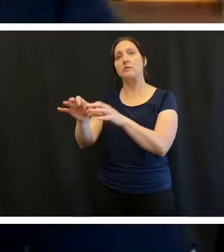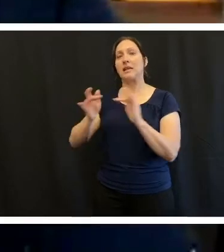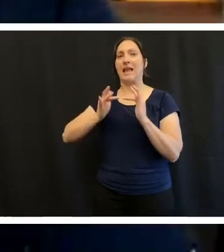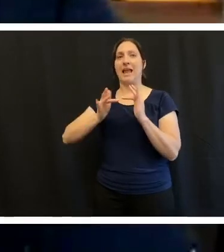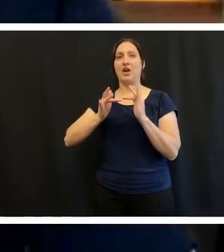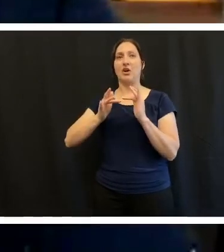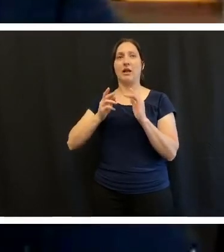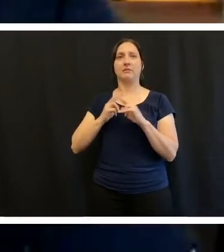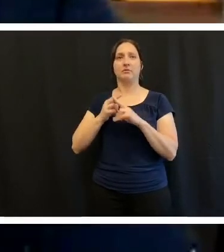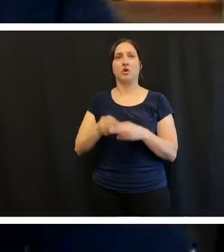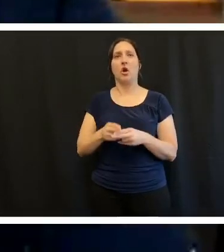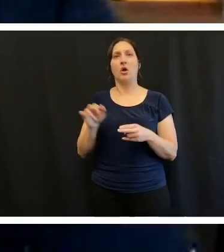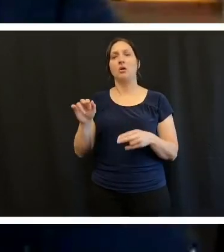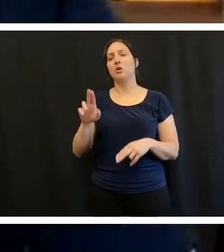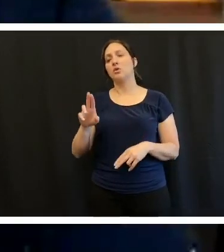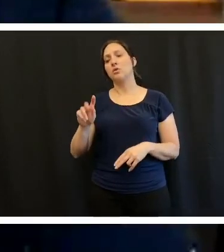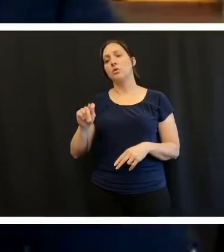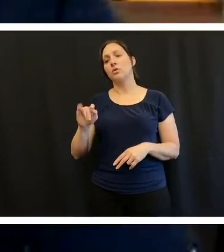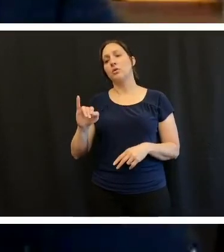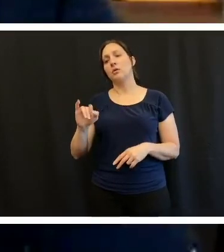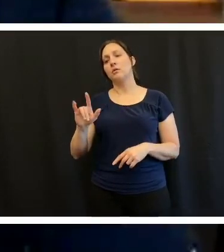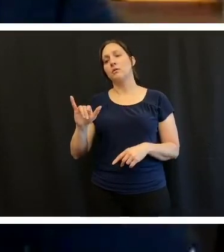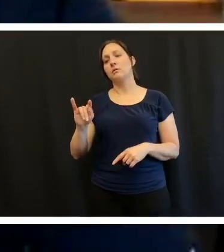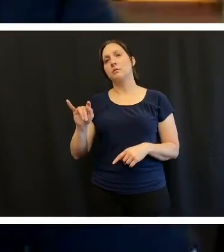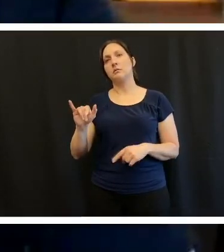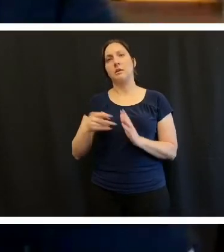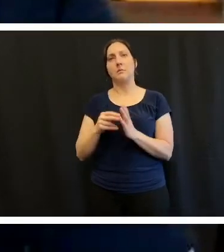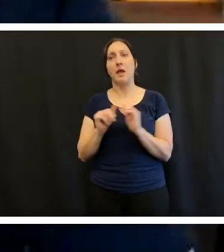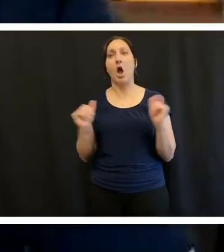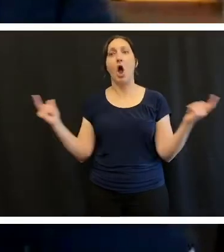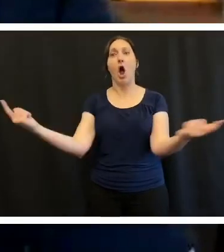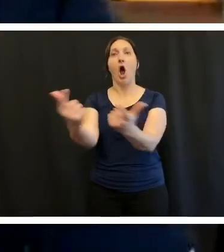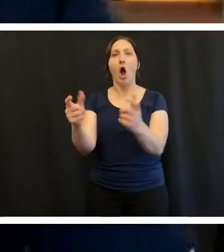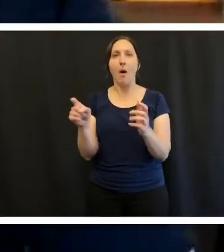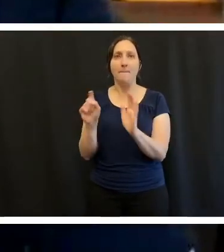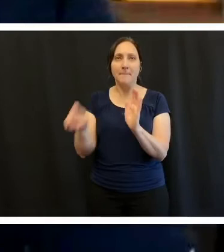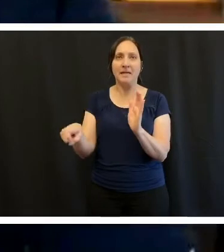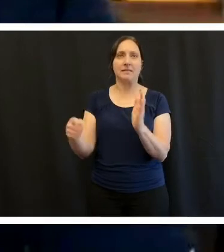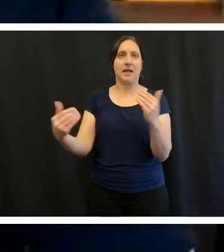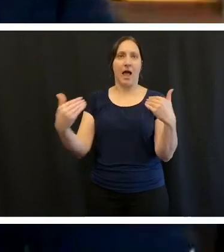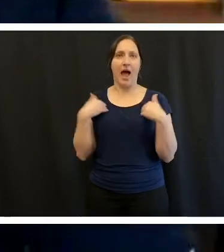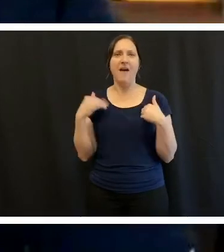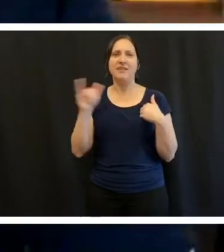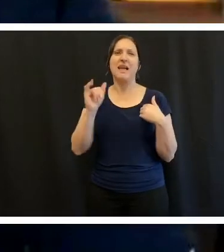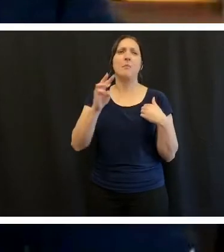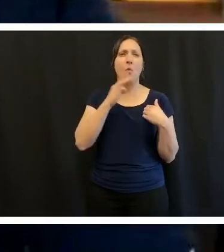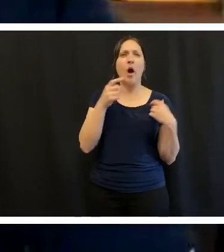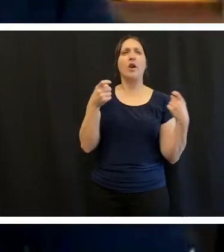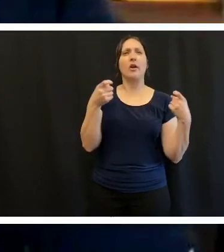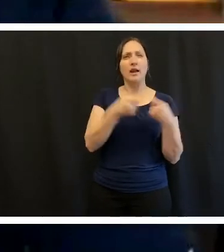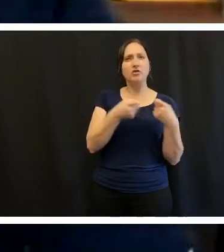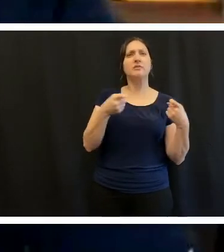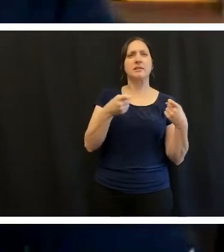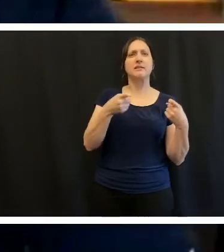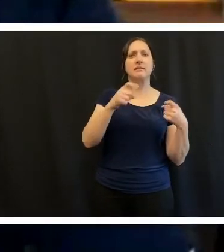We need to ensure that it reaches everyone, and especially for those learners that everyone has the advantage to participate fully